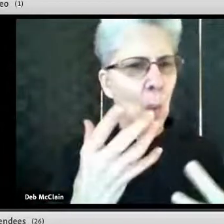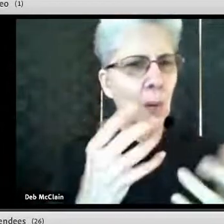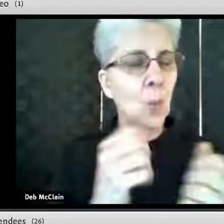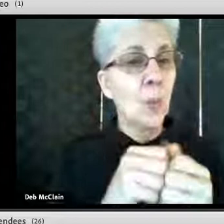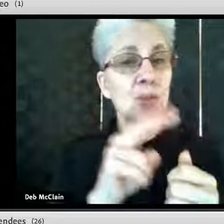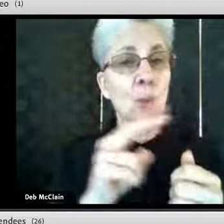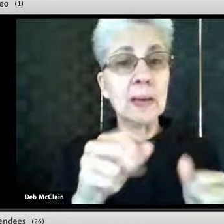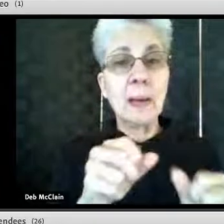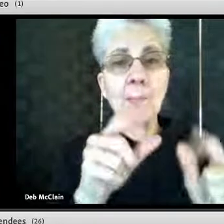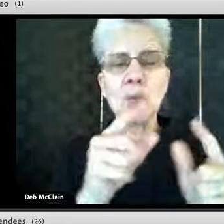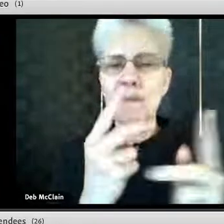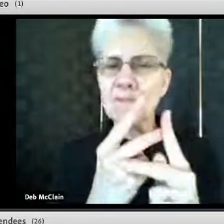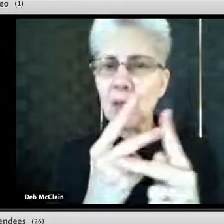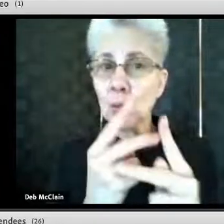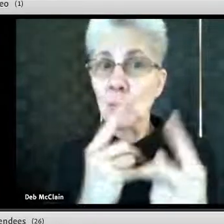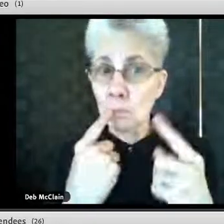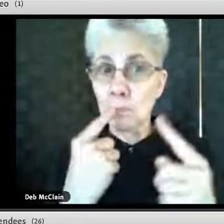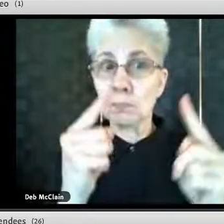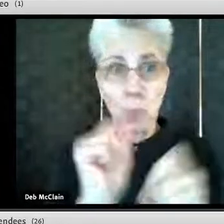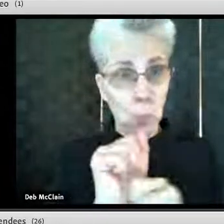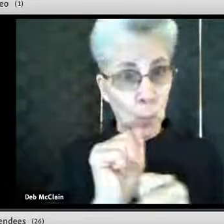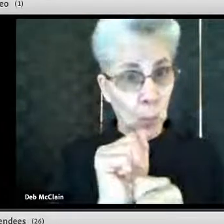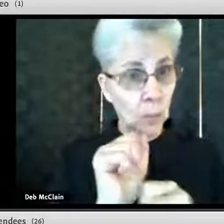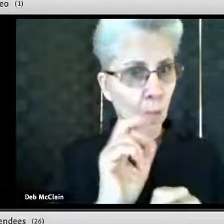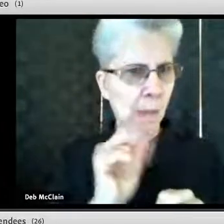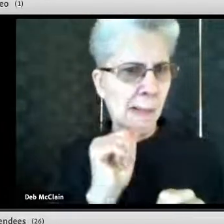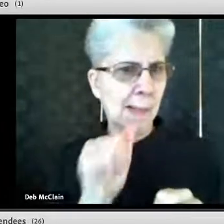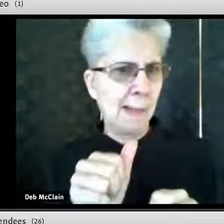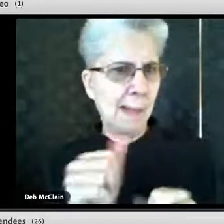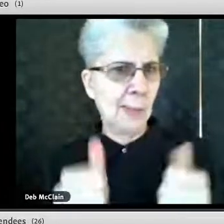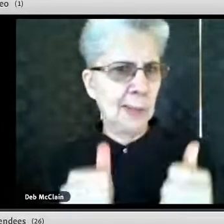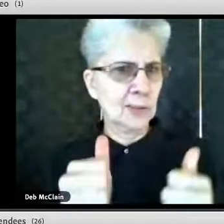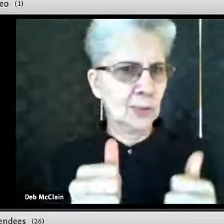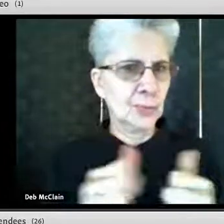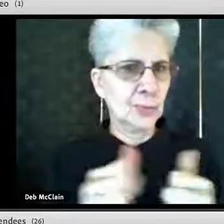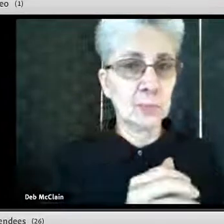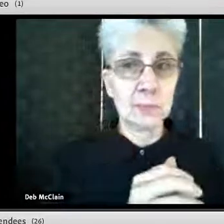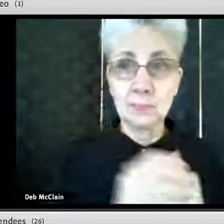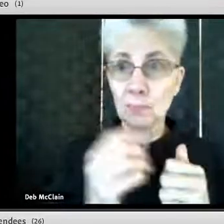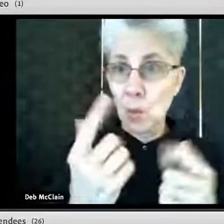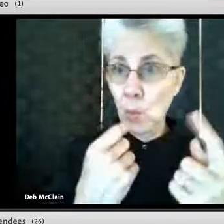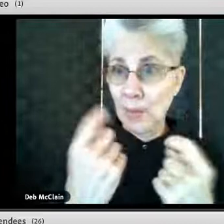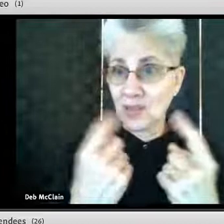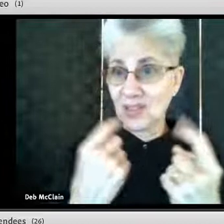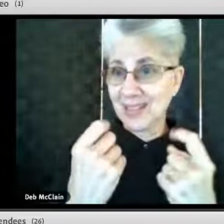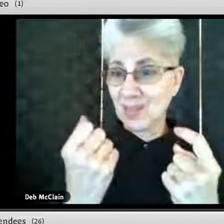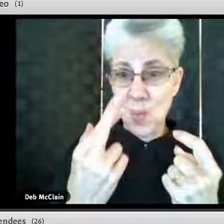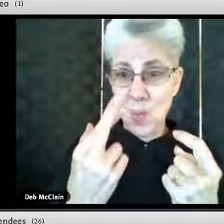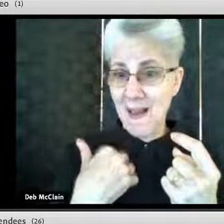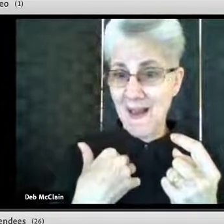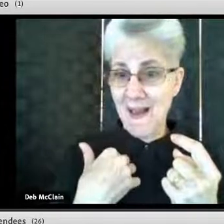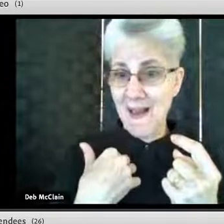and you can figure out if it's working or not. Does anybody have any questions or does anybody have sort of a goal